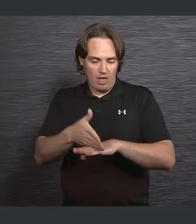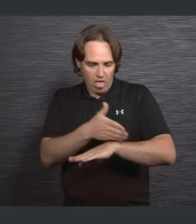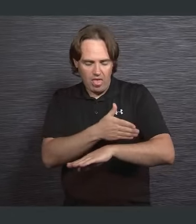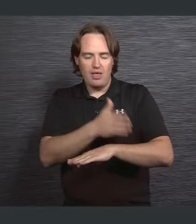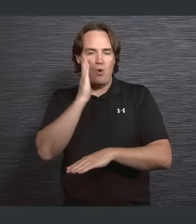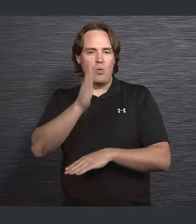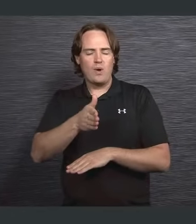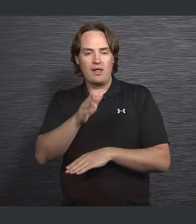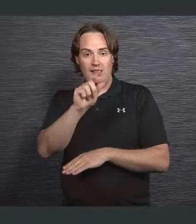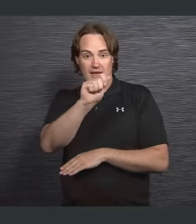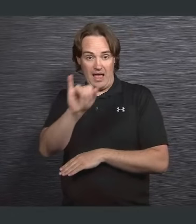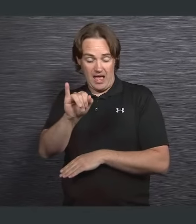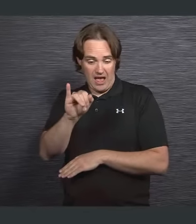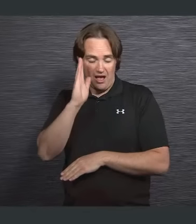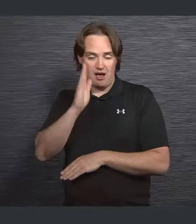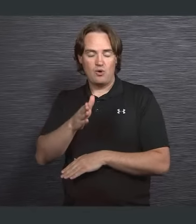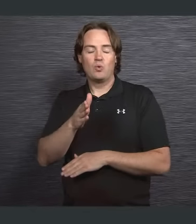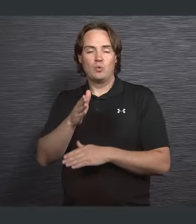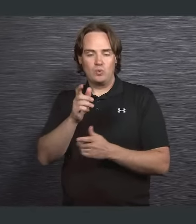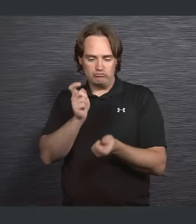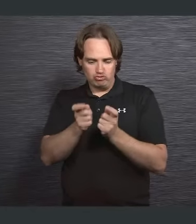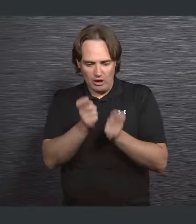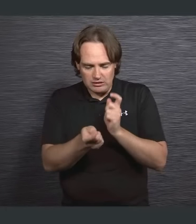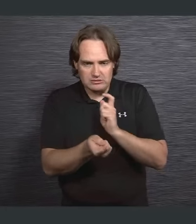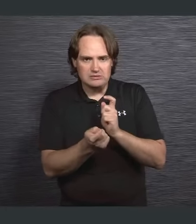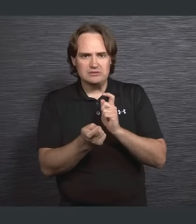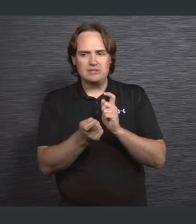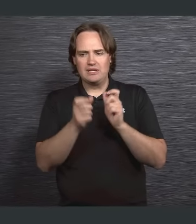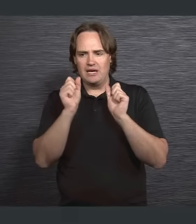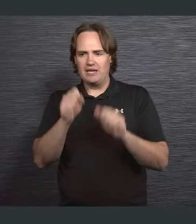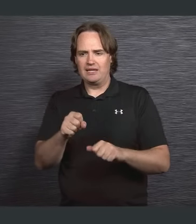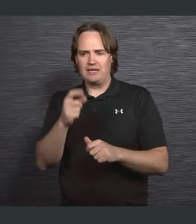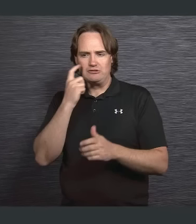as AI that enables it to run.